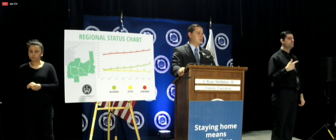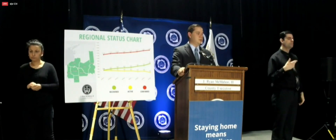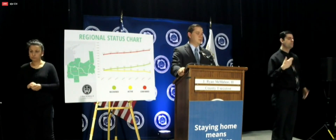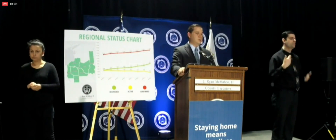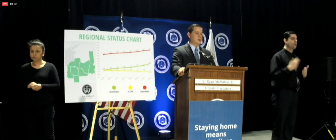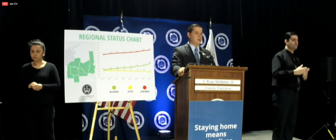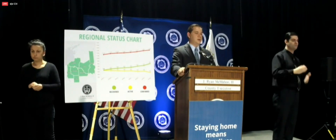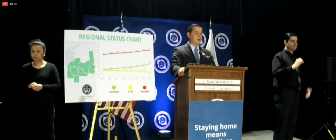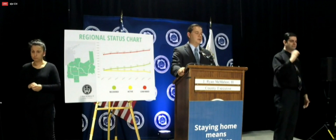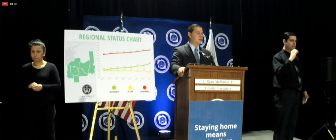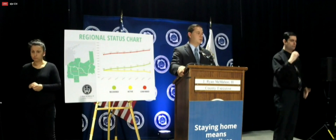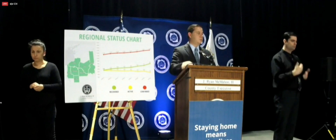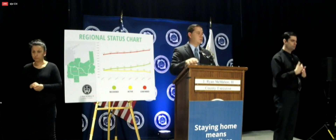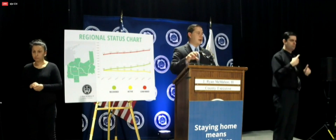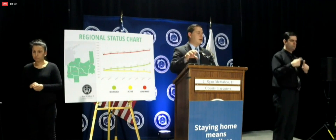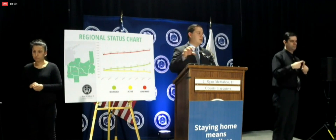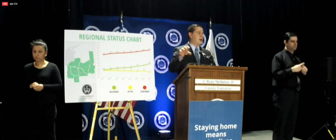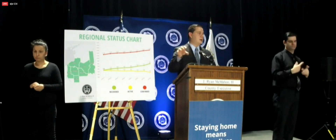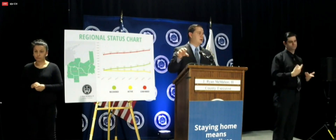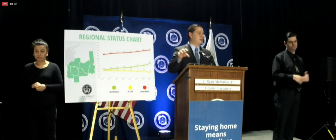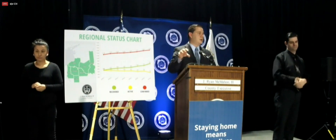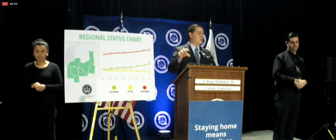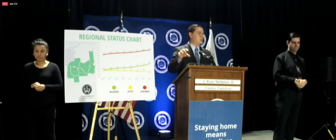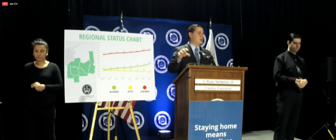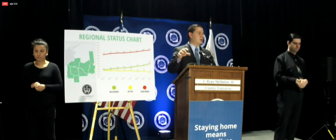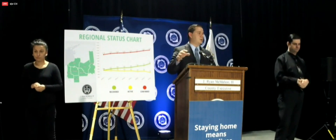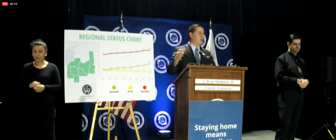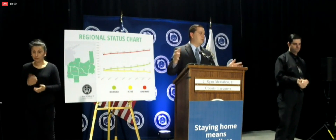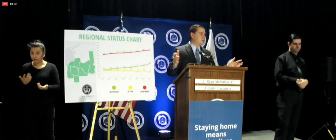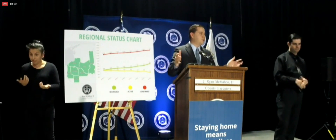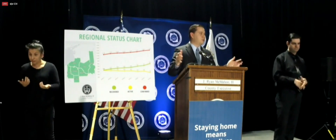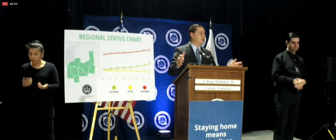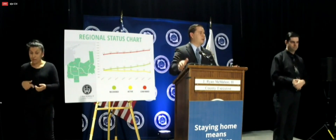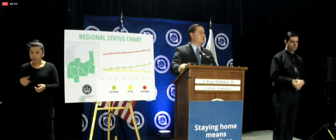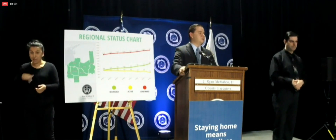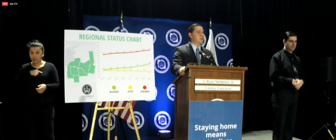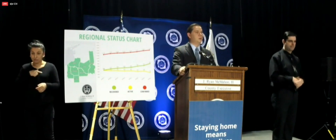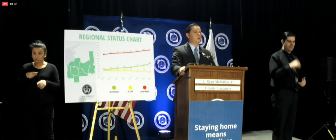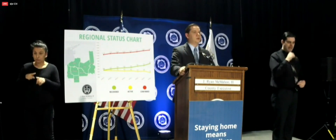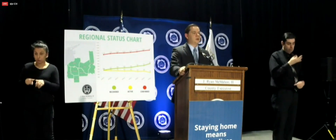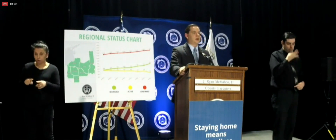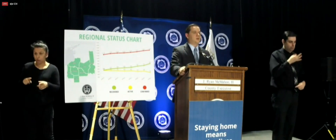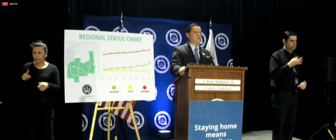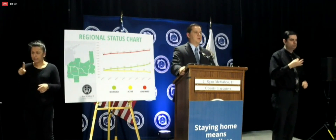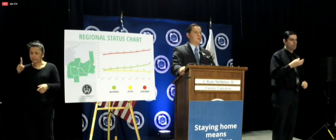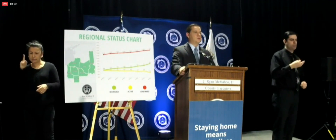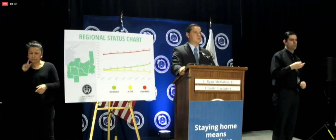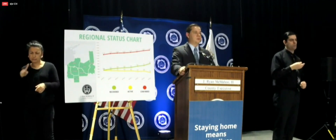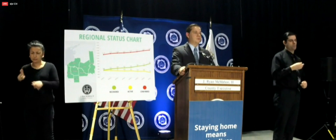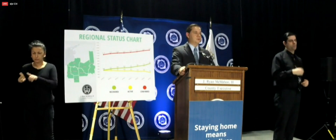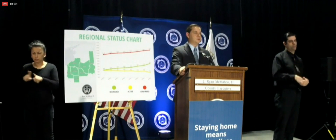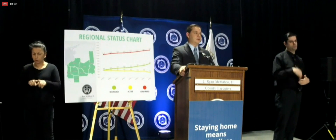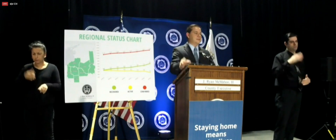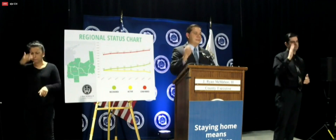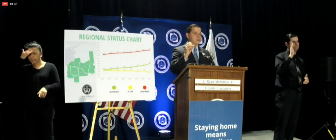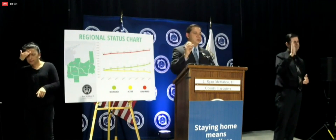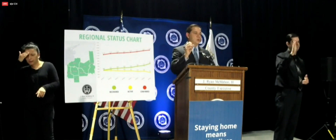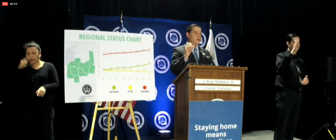POINT WHERE THERE IS GOING TO BE ZERO NEW CASES. AND, IN A LIKELY TIME LINE WHERE WE CAN KEEP EVERYTHING SHUT